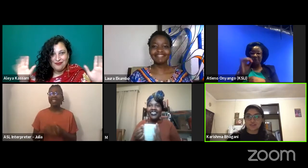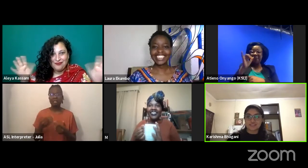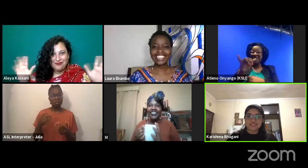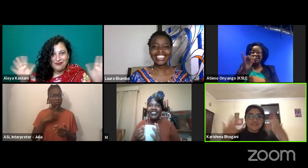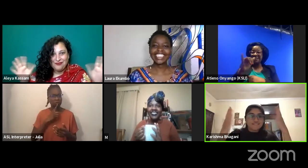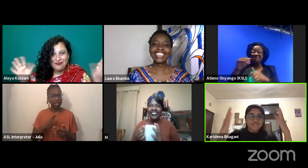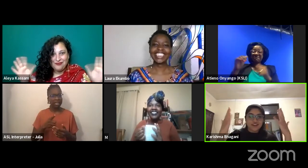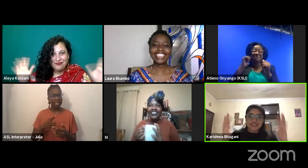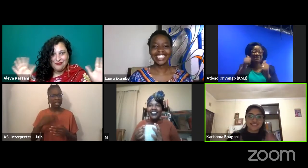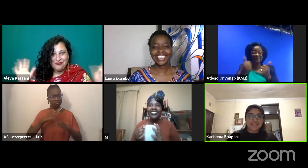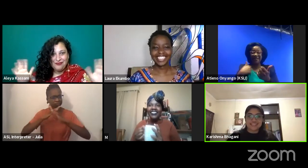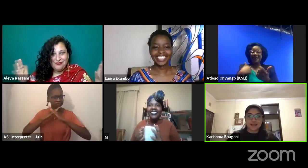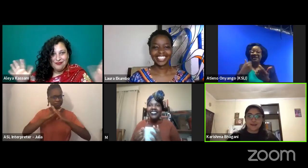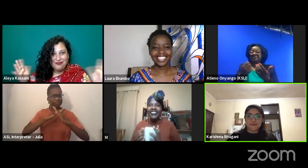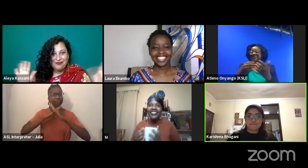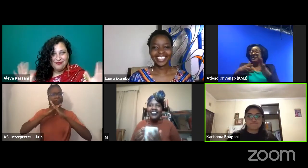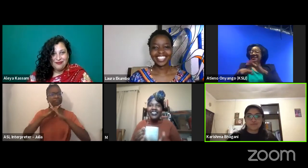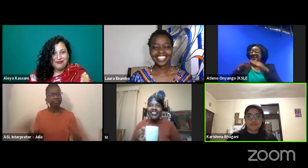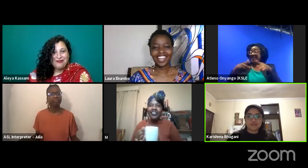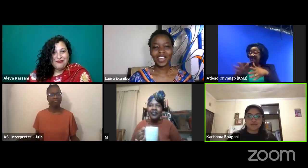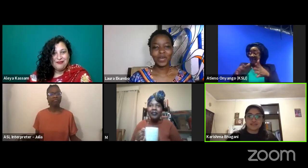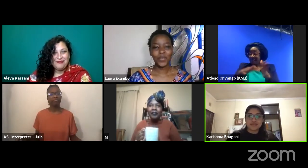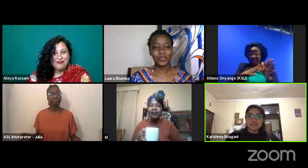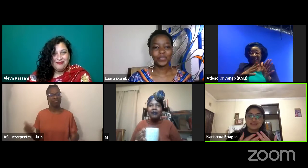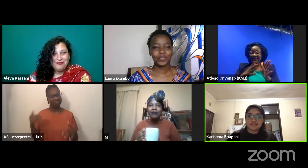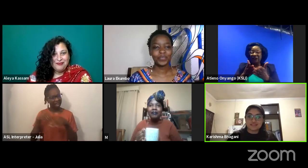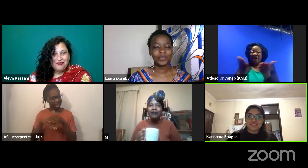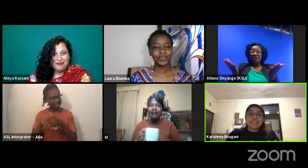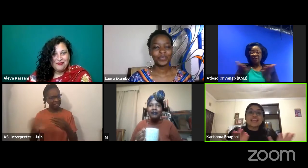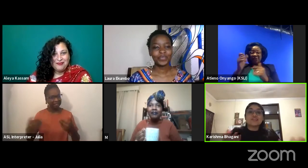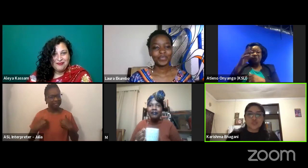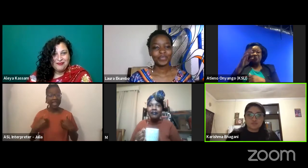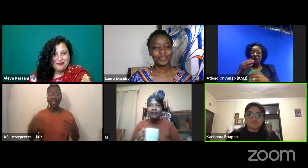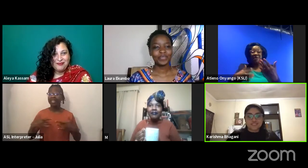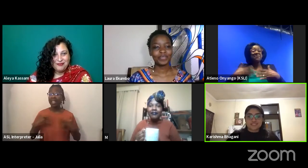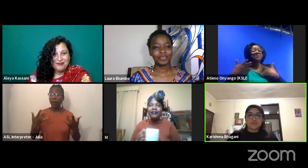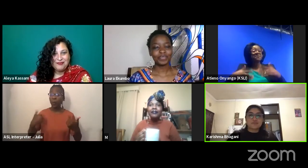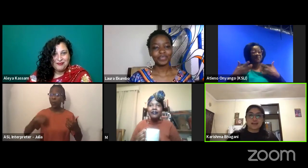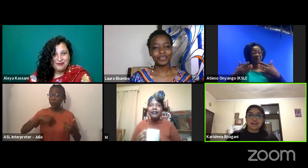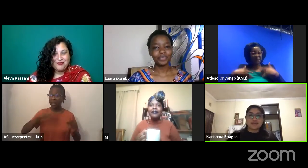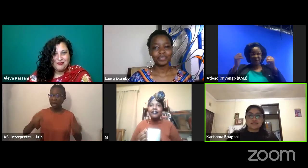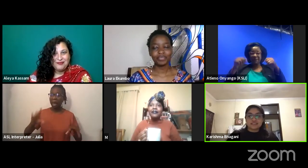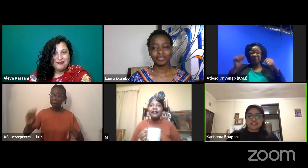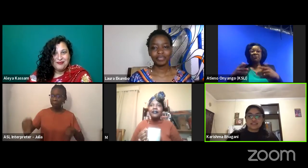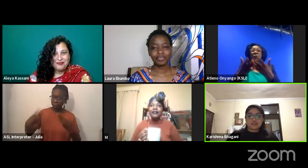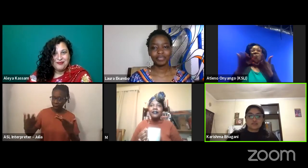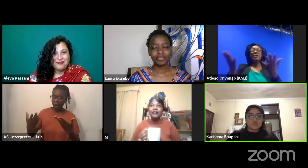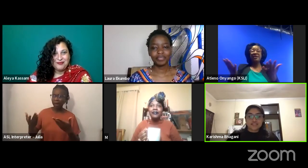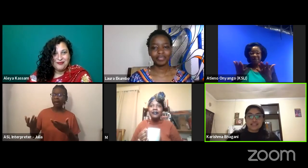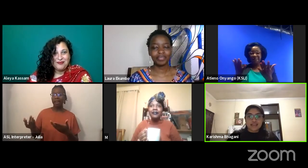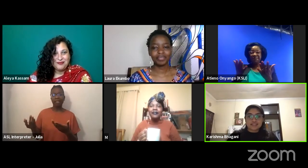and very exciting that we could be the stage that could present that.